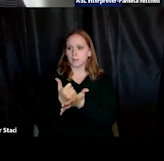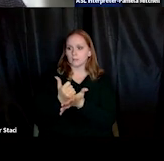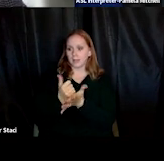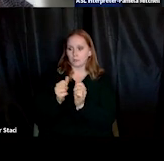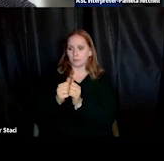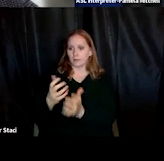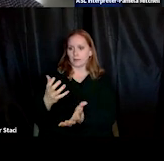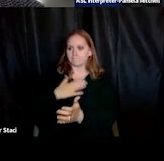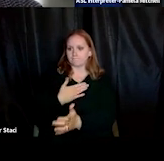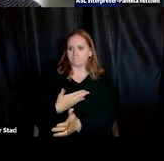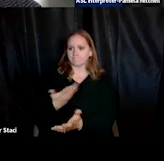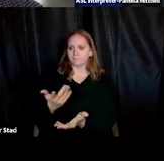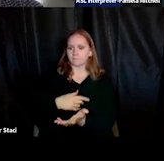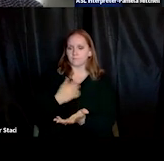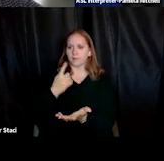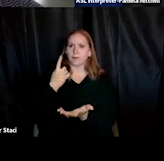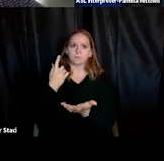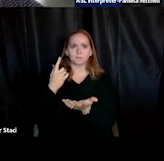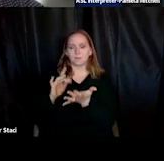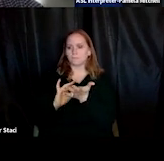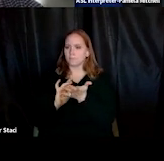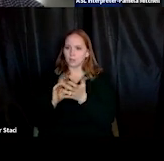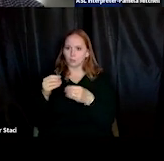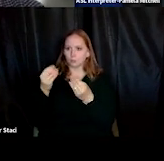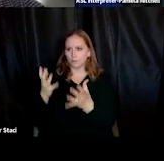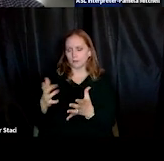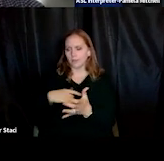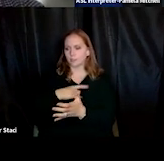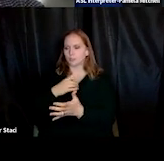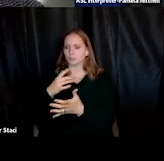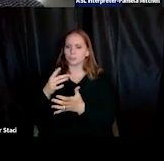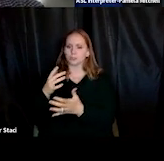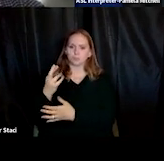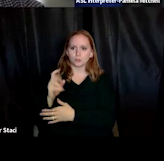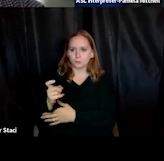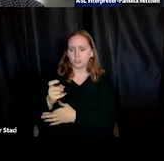such as medical providers, prescriptions. And really, just following up as well.